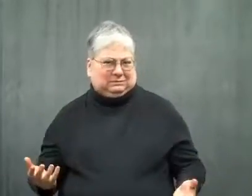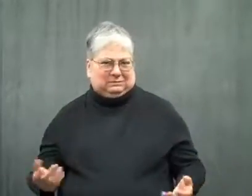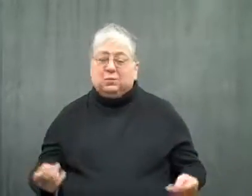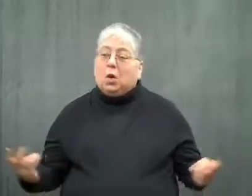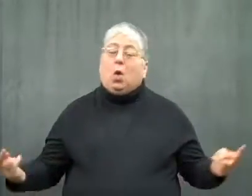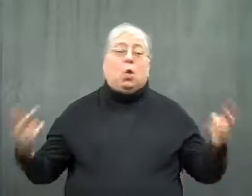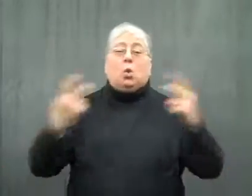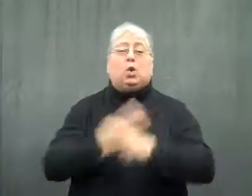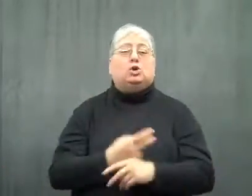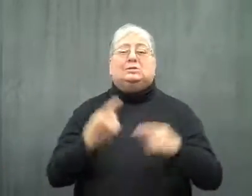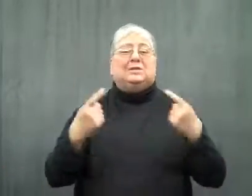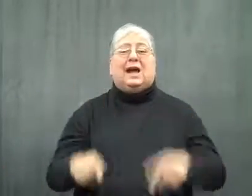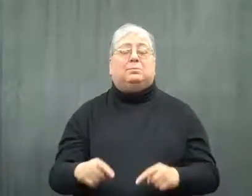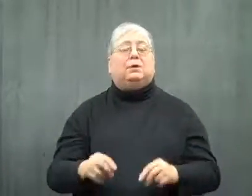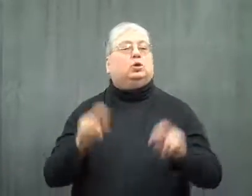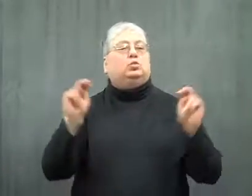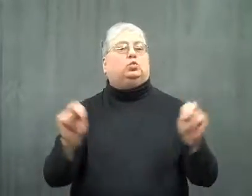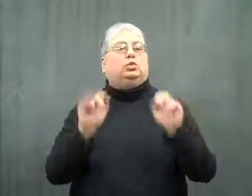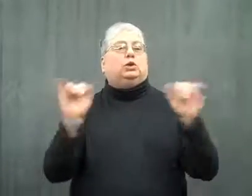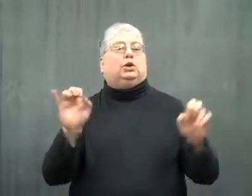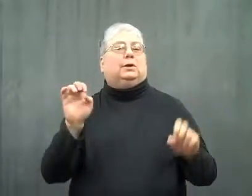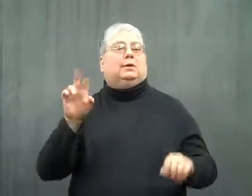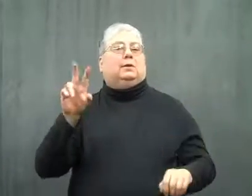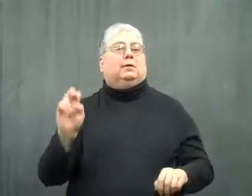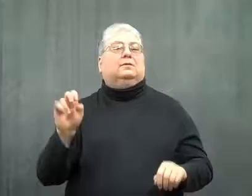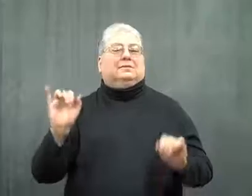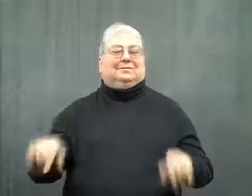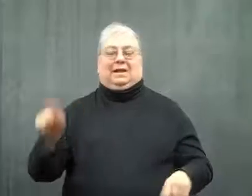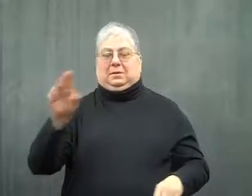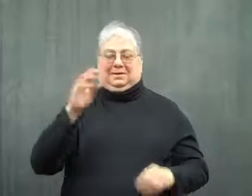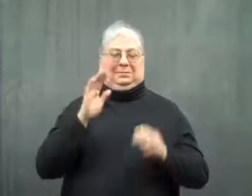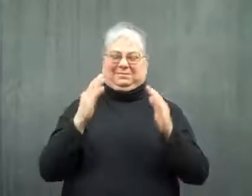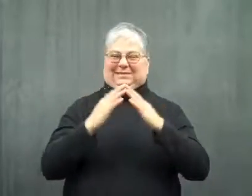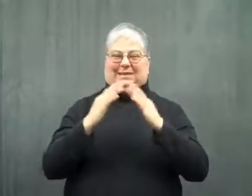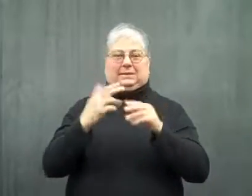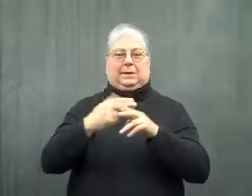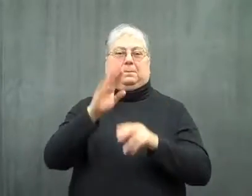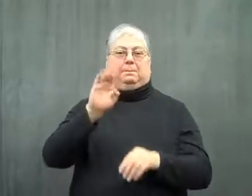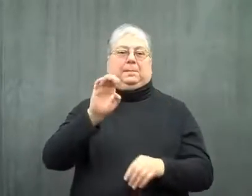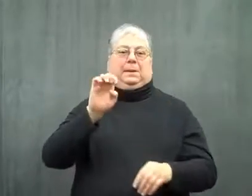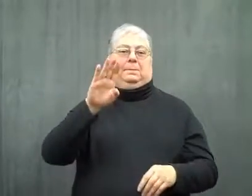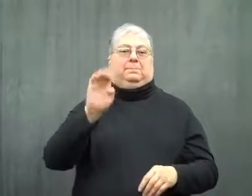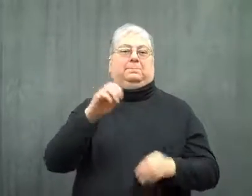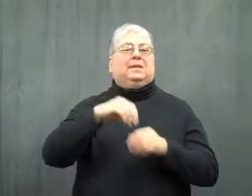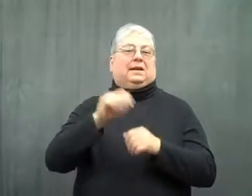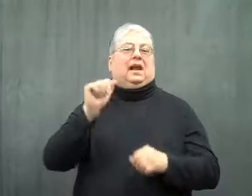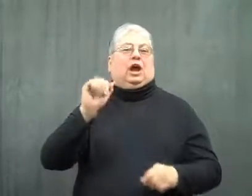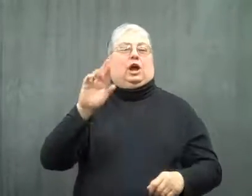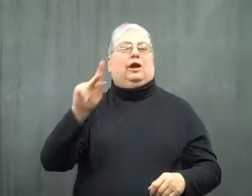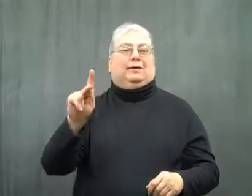The worst incident was on New Year's Eve in Beebe, Arkansas.